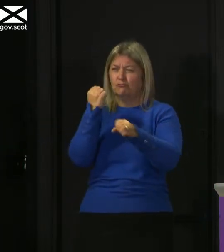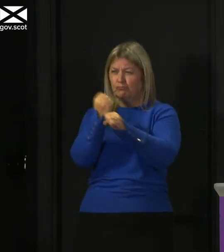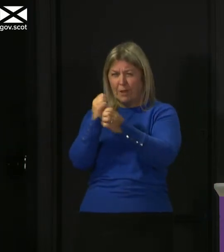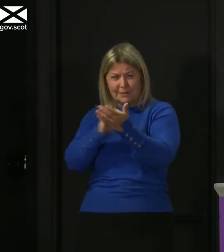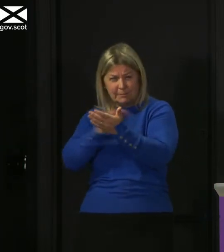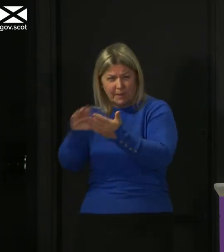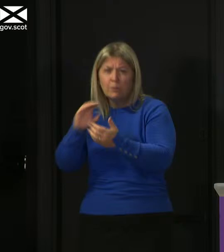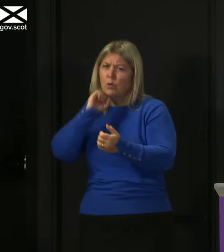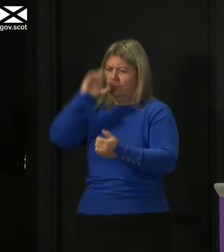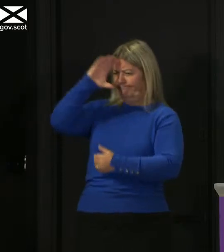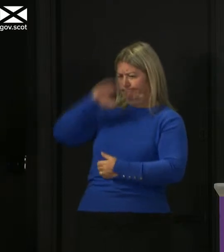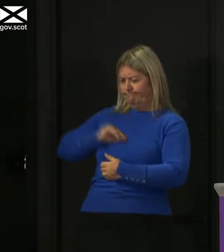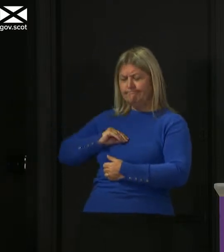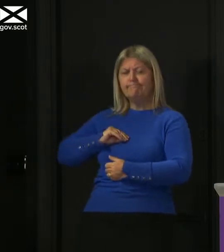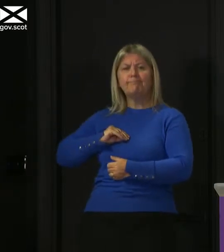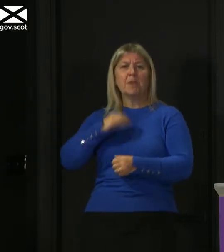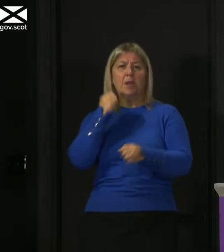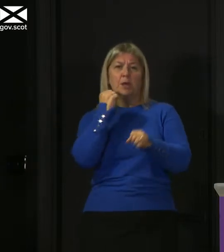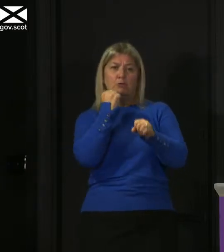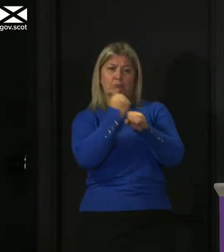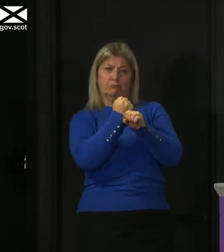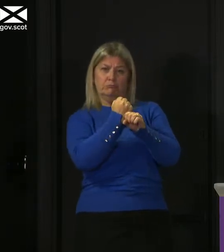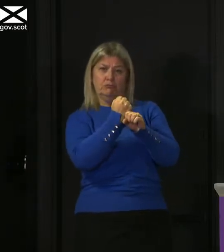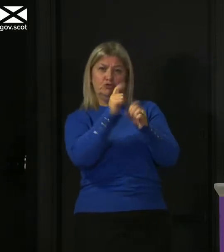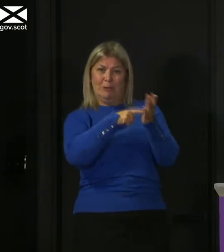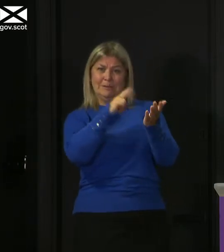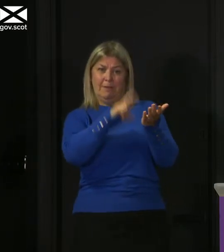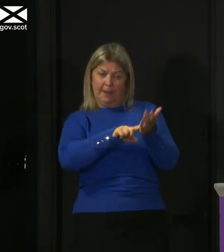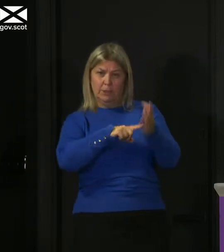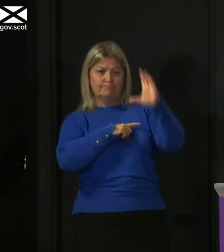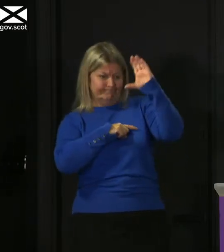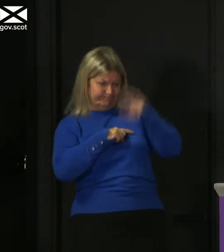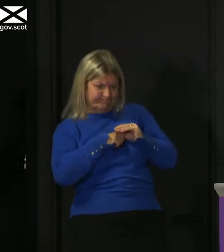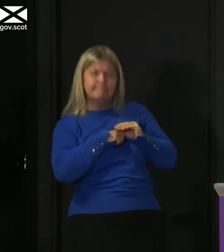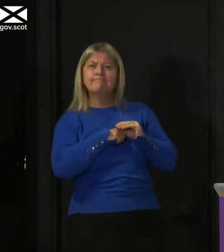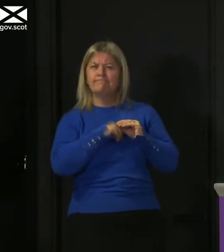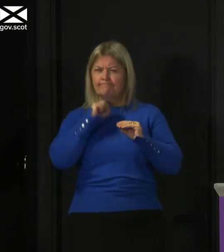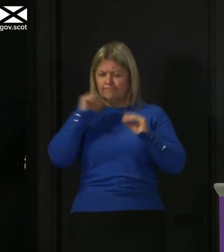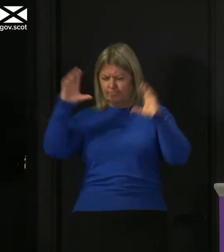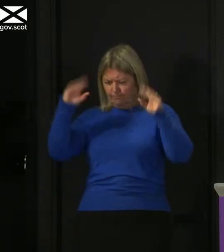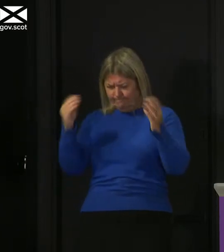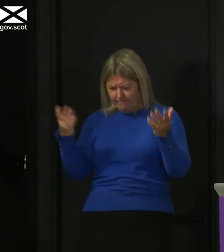what they think will be required, and why they think these particular steps might be required.